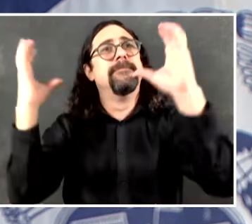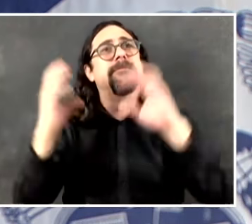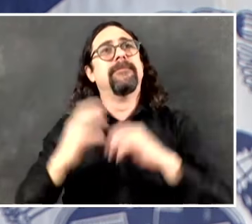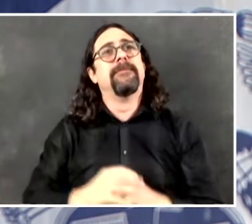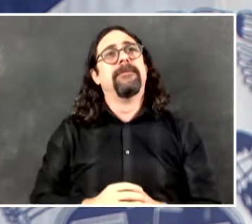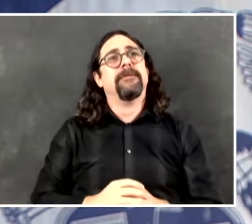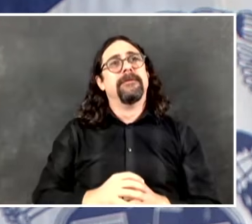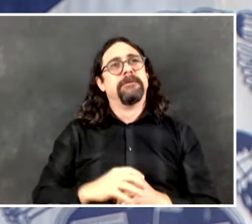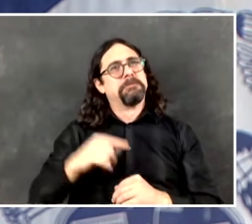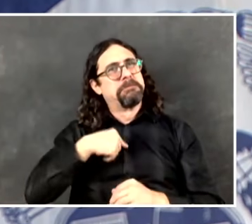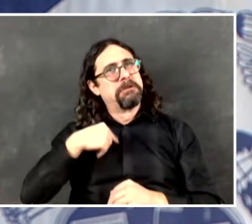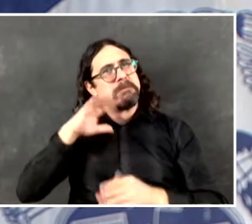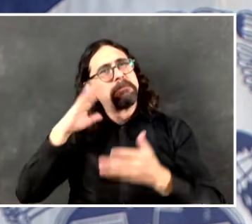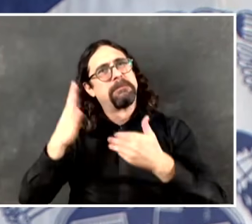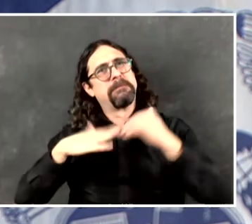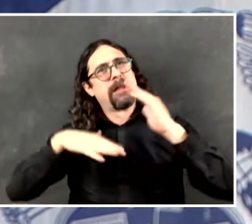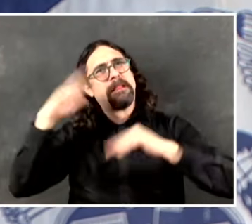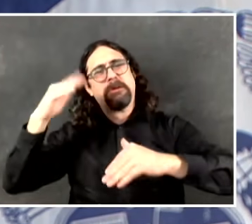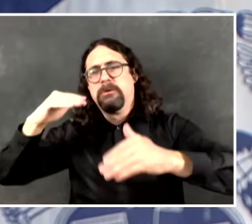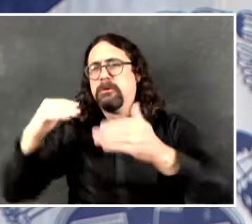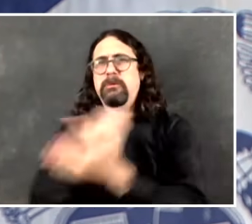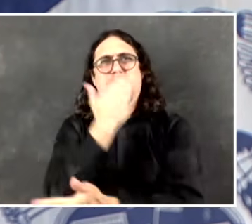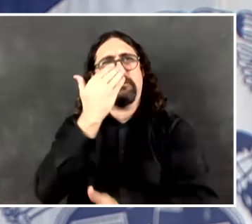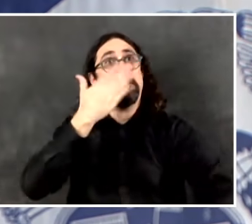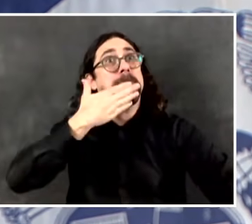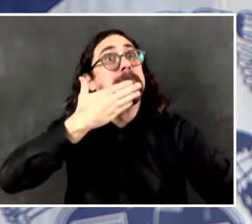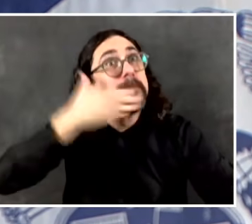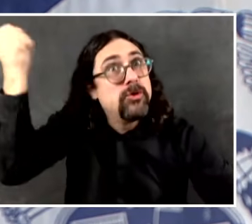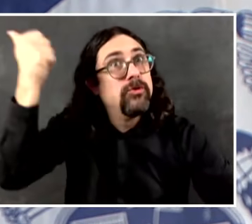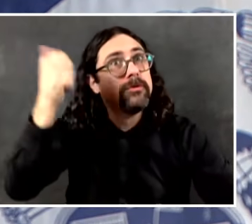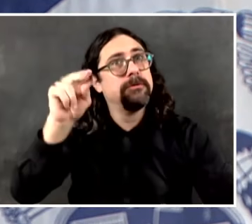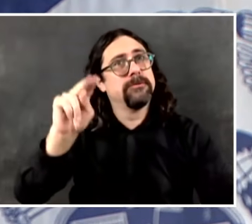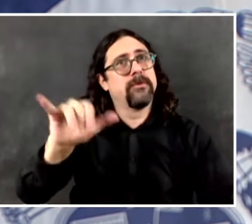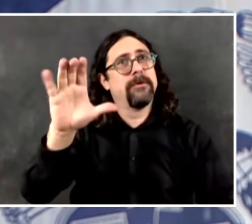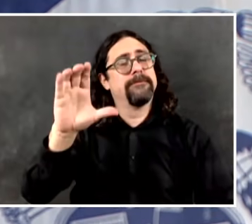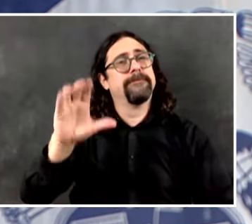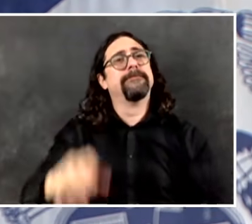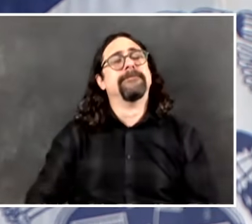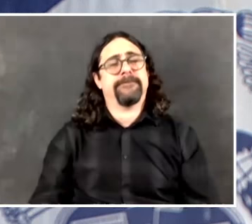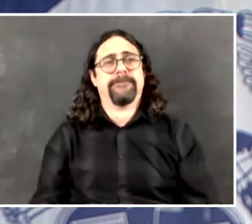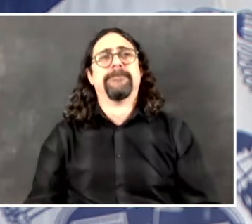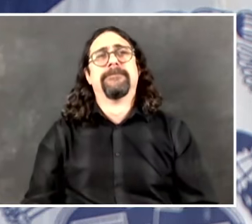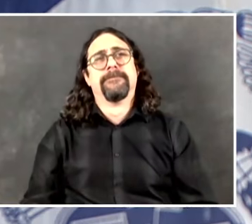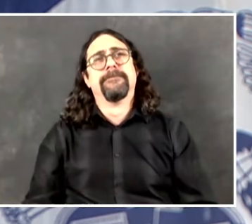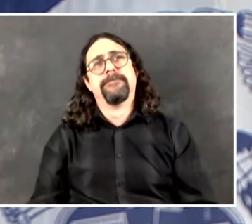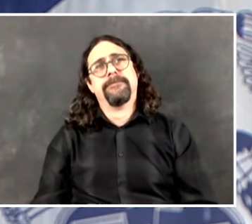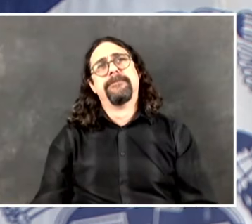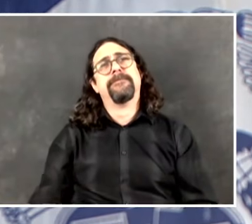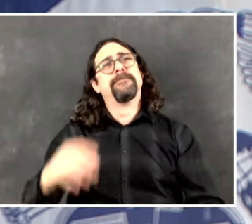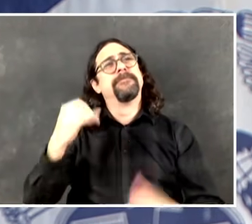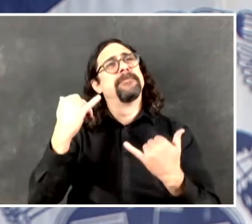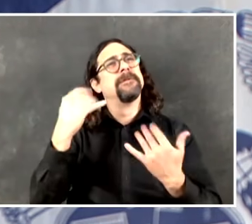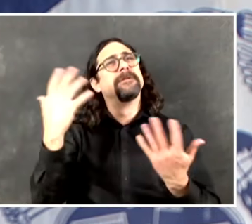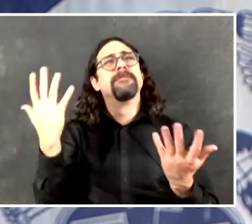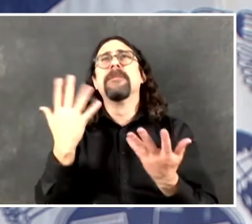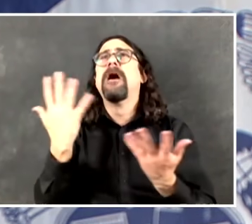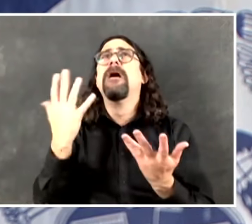BUILD SOMETHING NEW AND BUILD SOMETHING BETTER AND NOT JUST BETTER BECAU SE IT'S MORE MODERN.